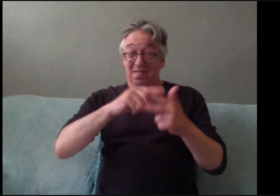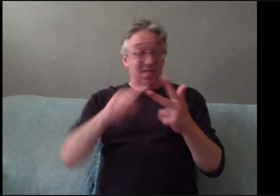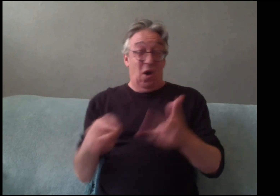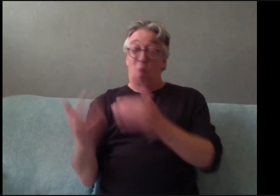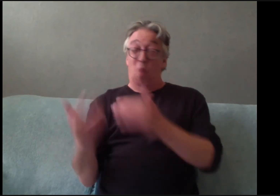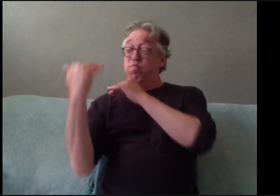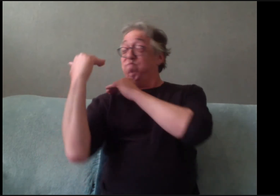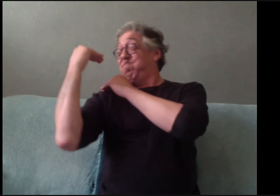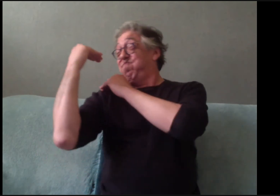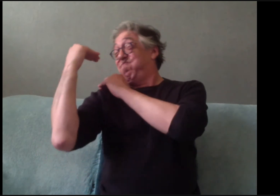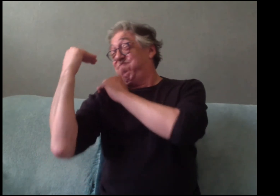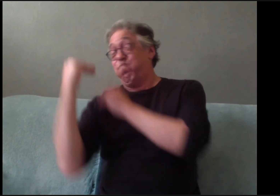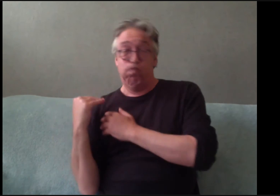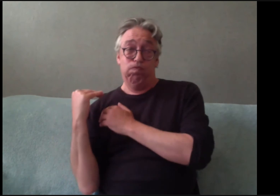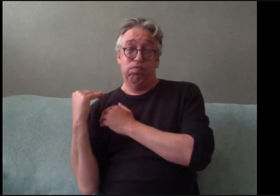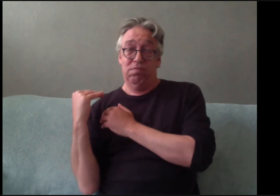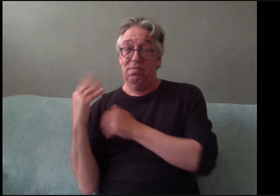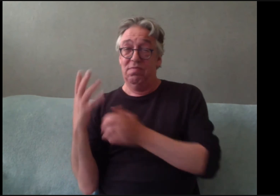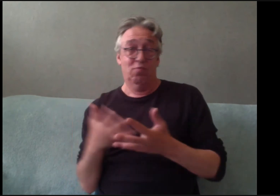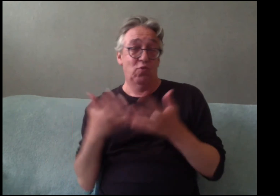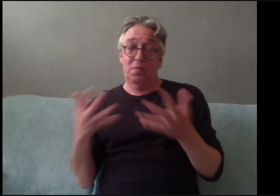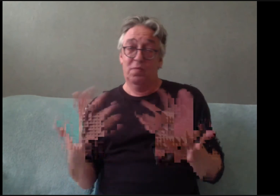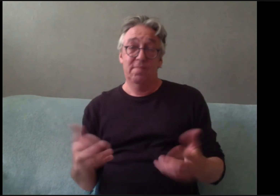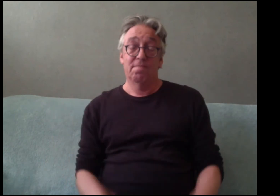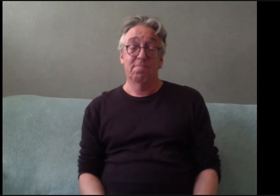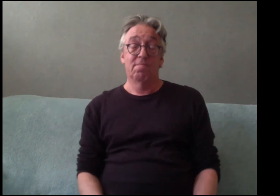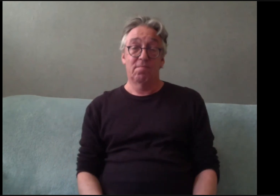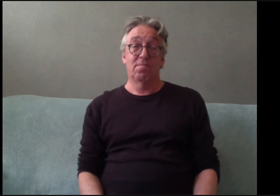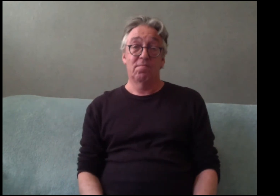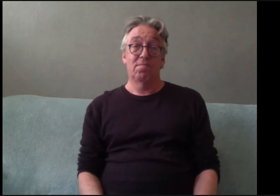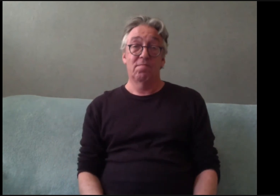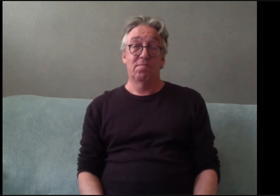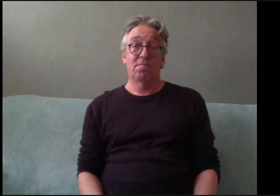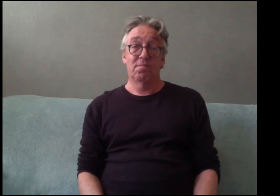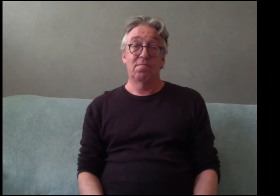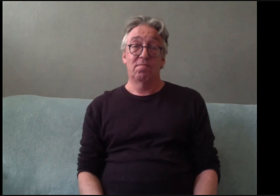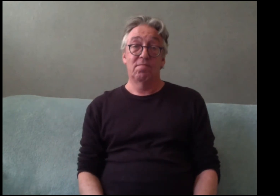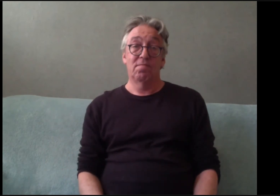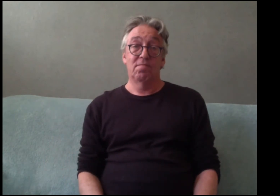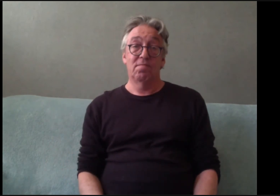So as mentioned, previously, it's a very difficult situation